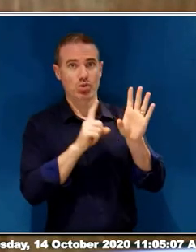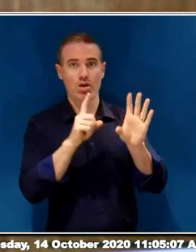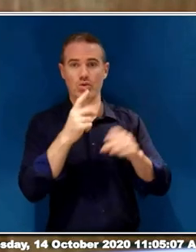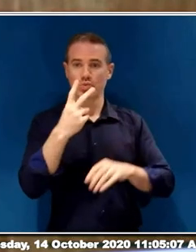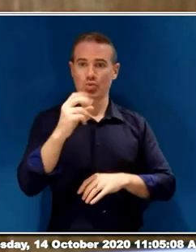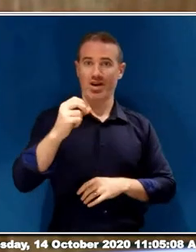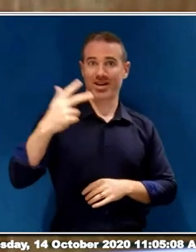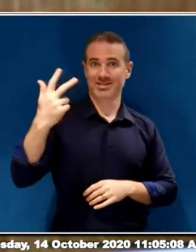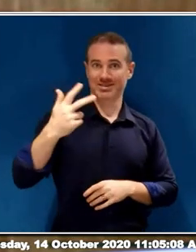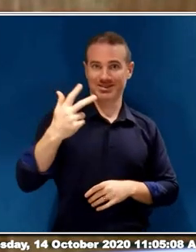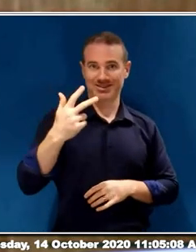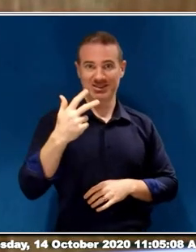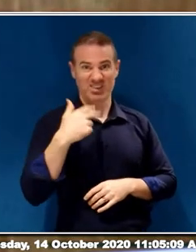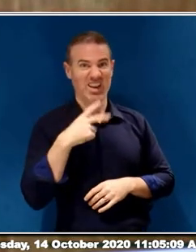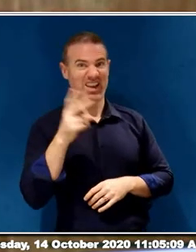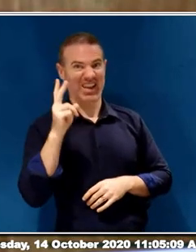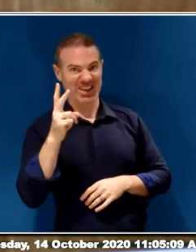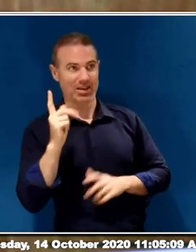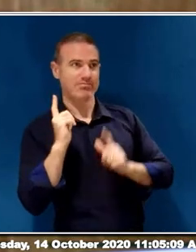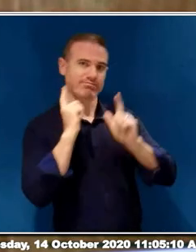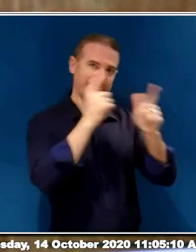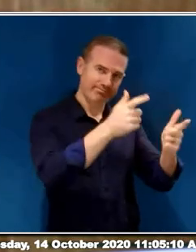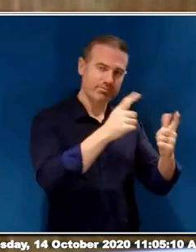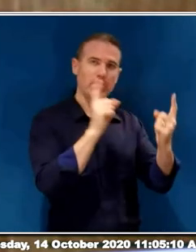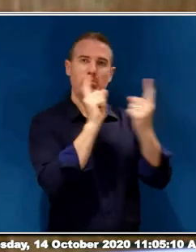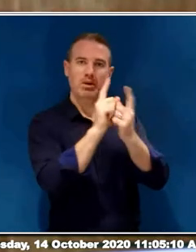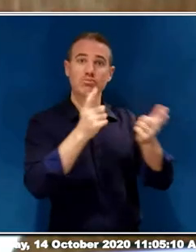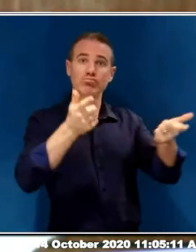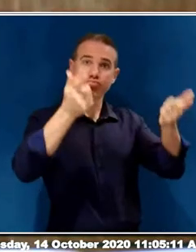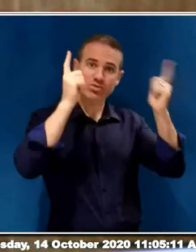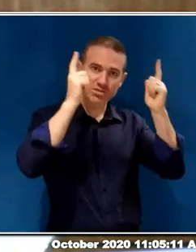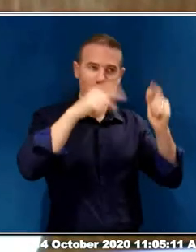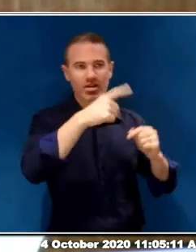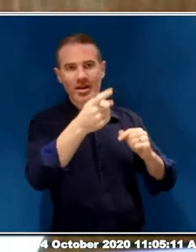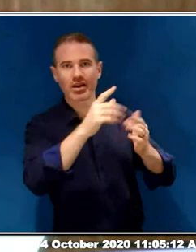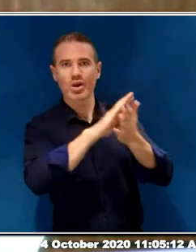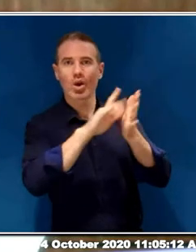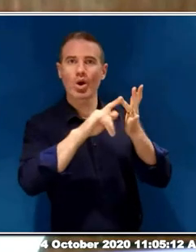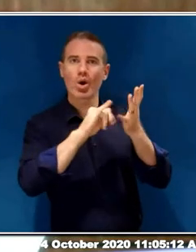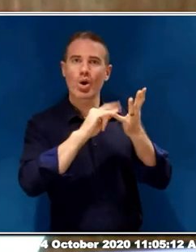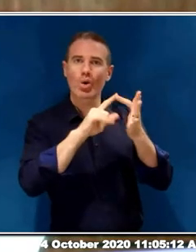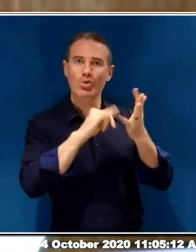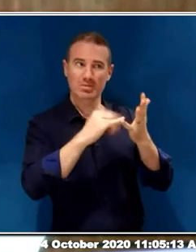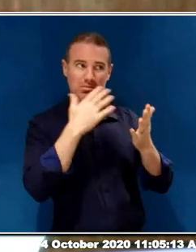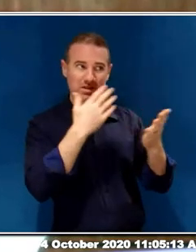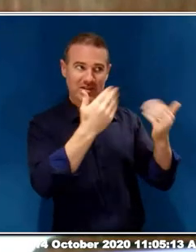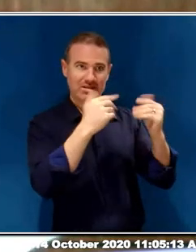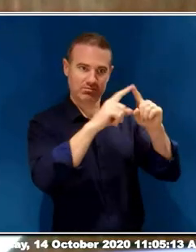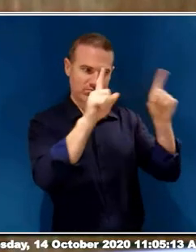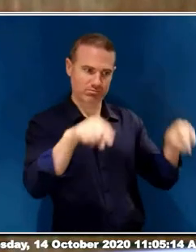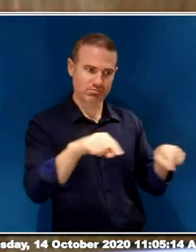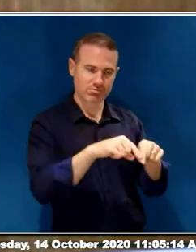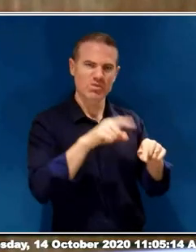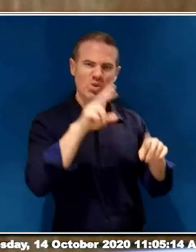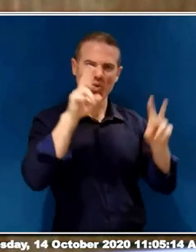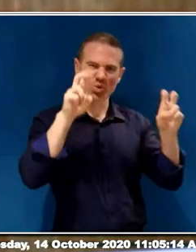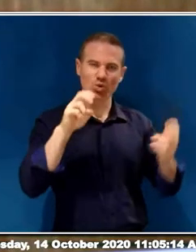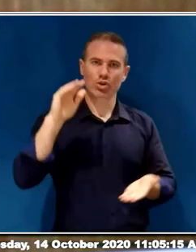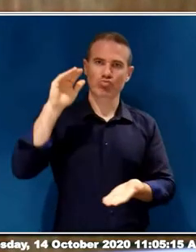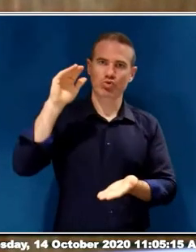I asked about the documents which are called a reduced program of instruction, which set out the reduced hours.